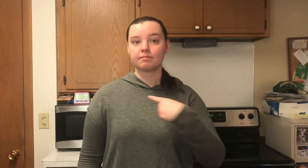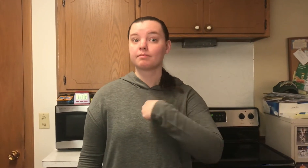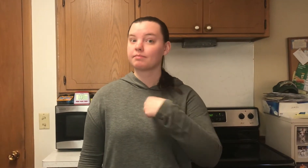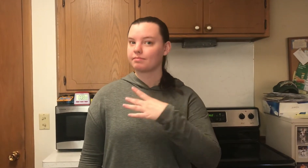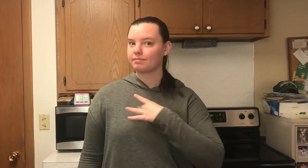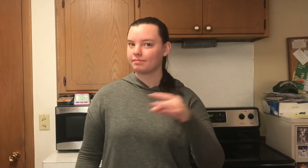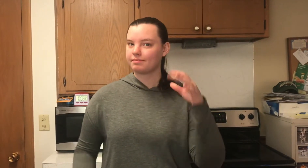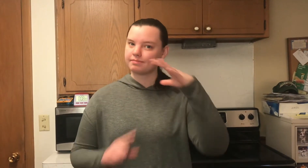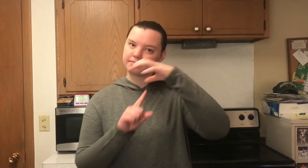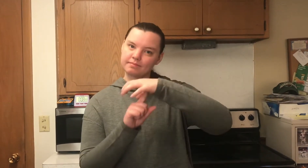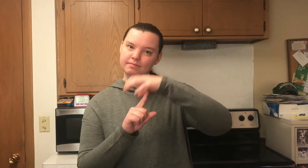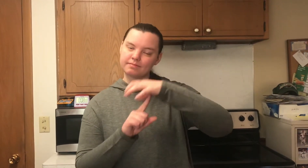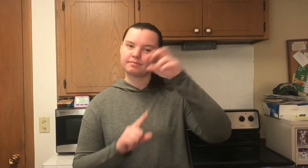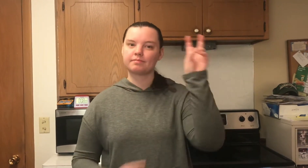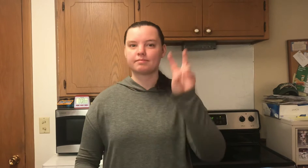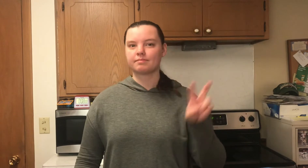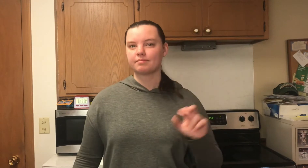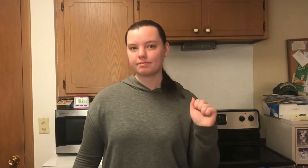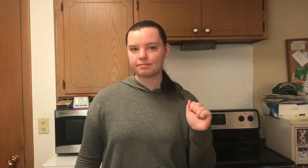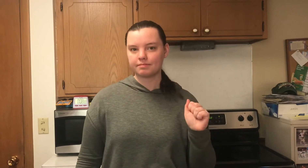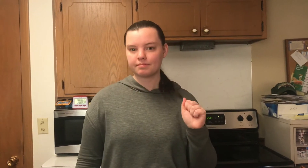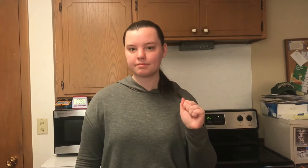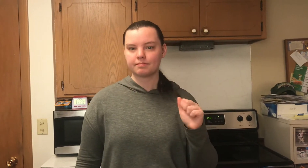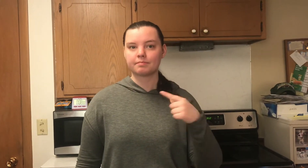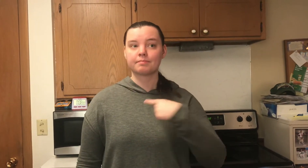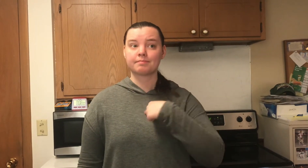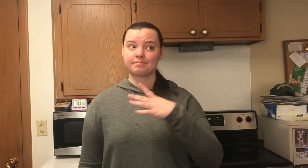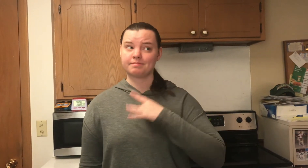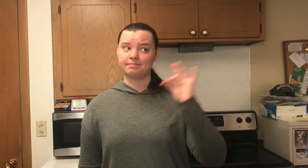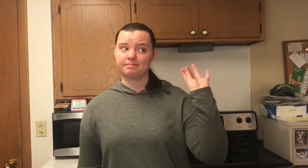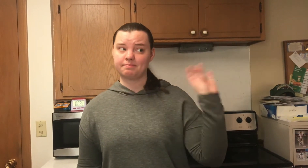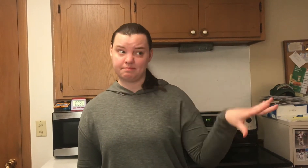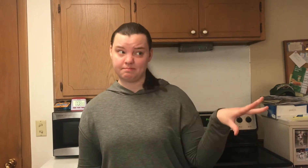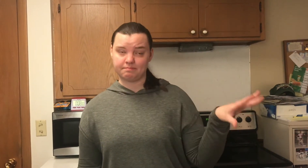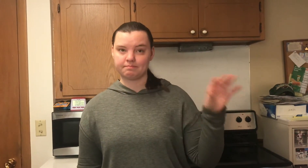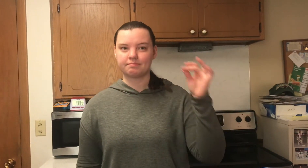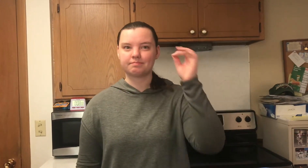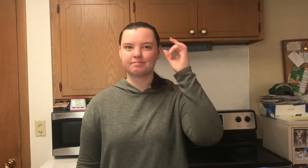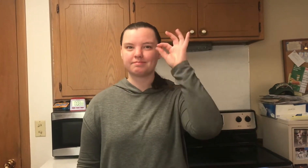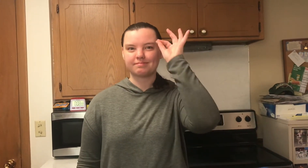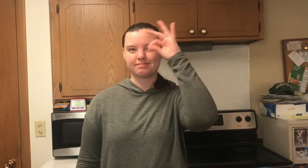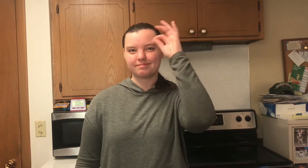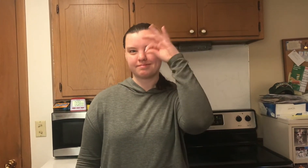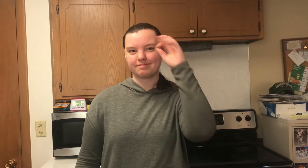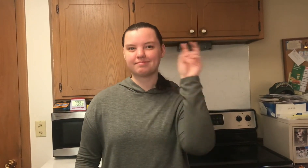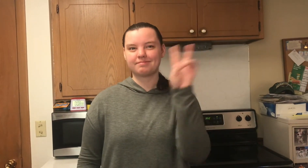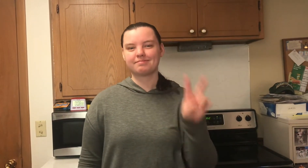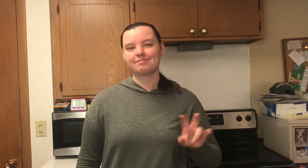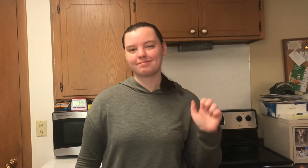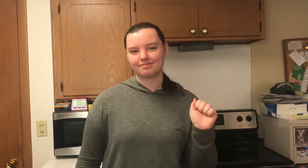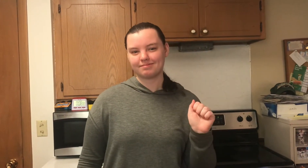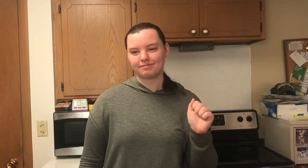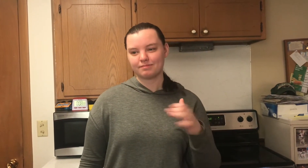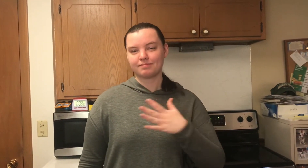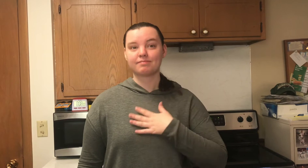I like mushroom pizza, but not pineapple pizza.